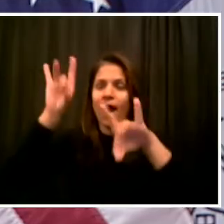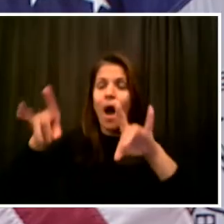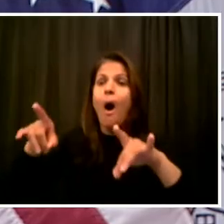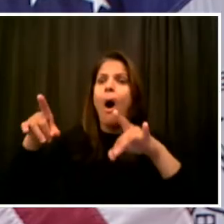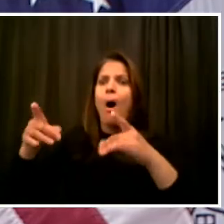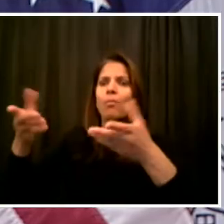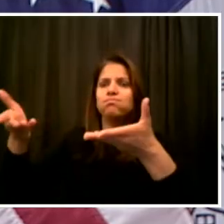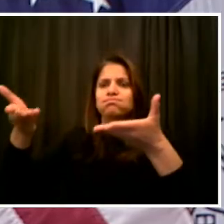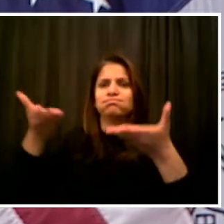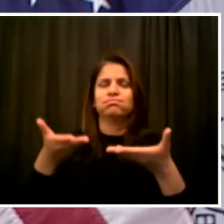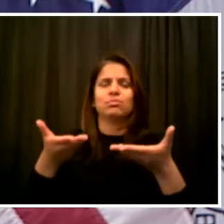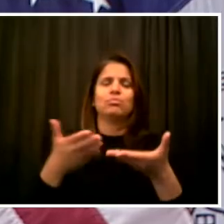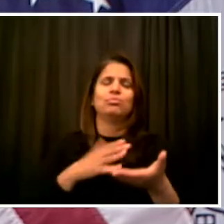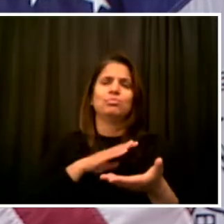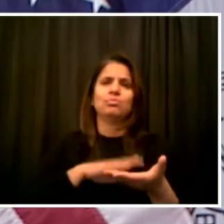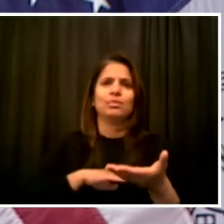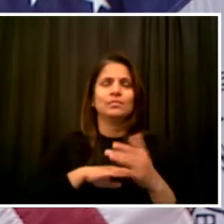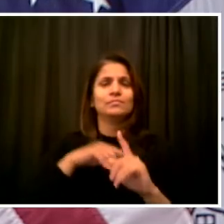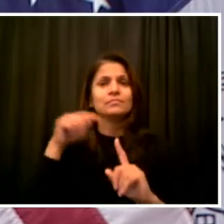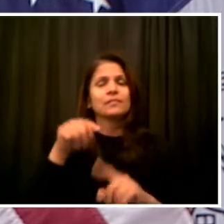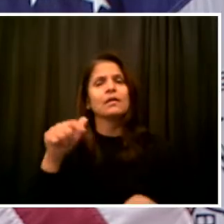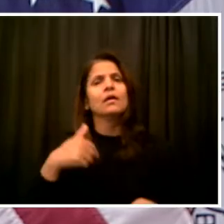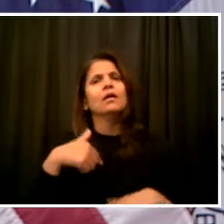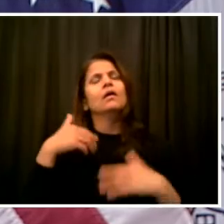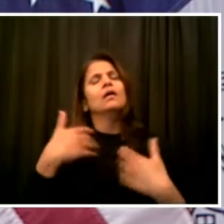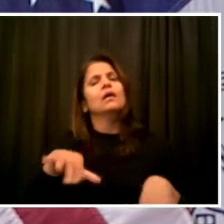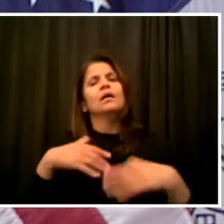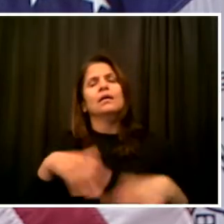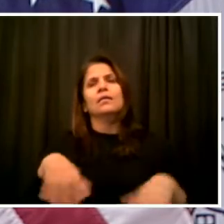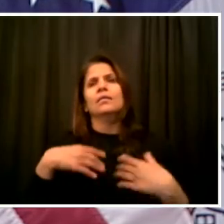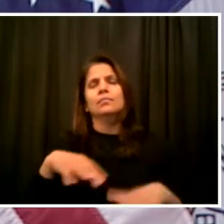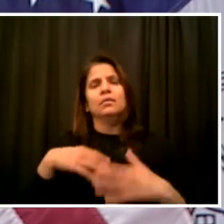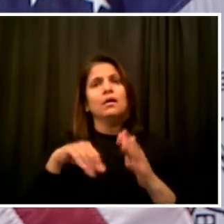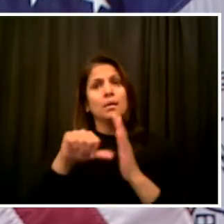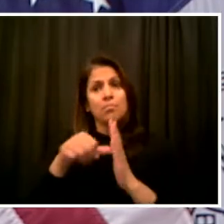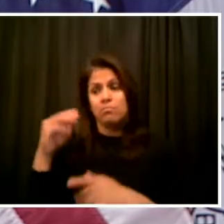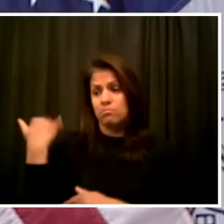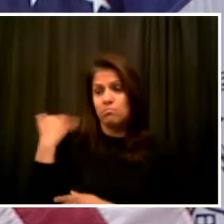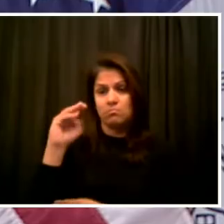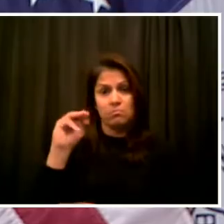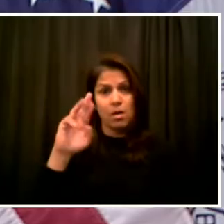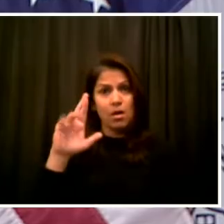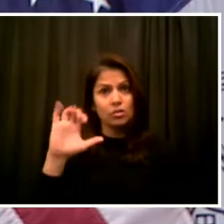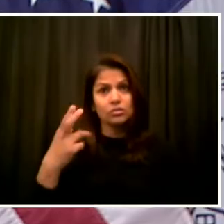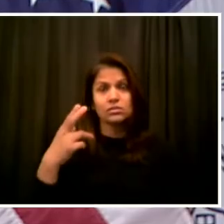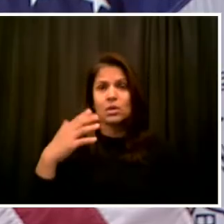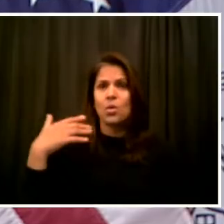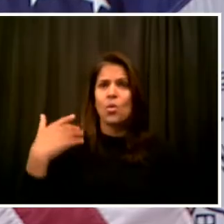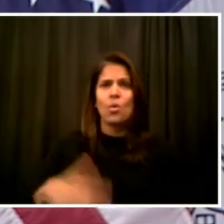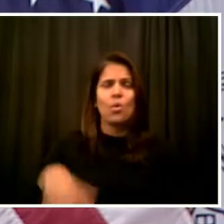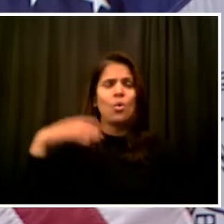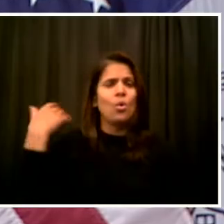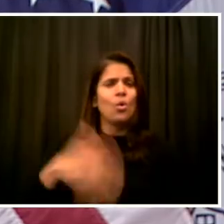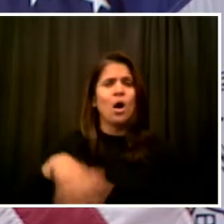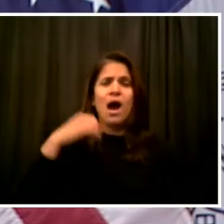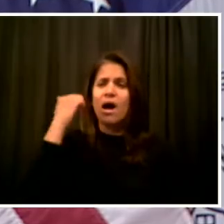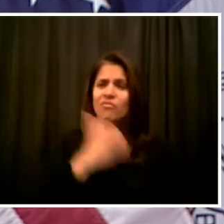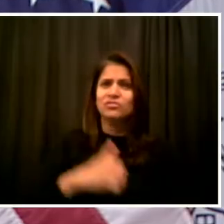RIGHT. I CAN'TE MPAHSIZE ENOUGH IT WAS